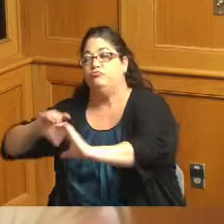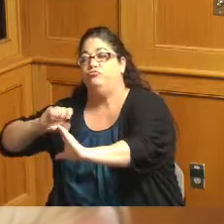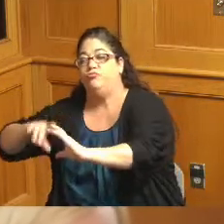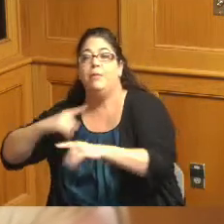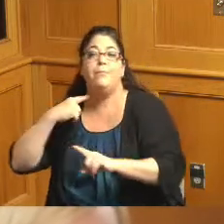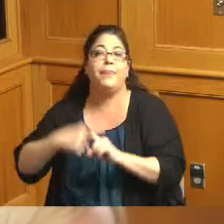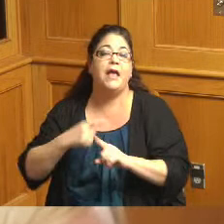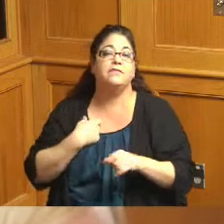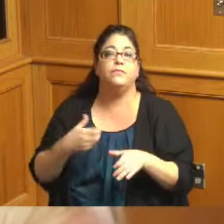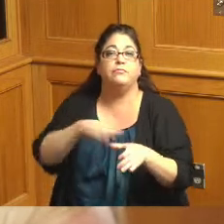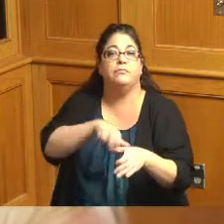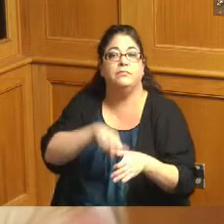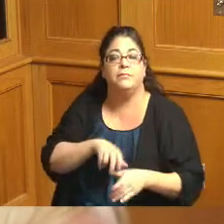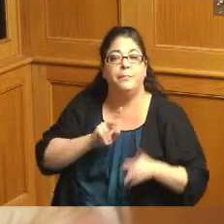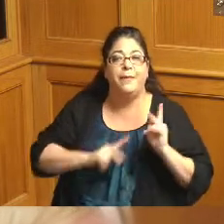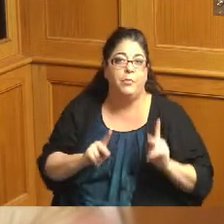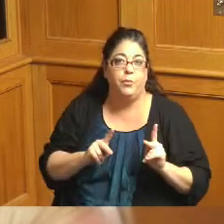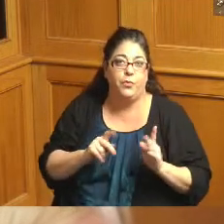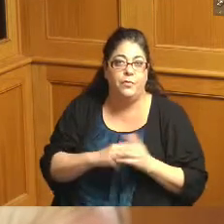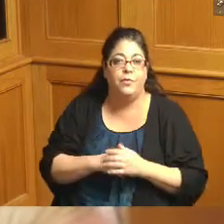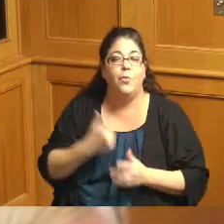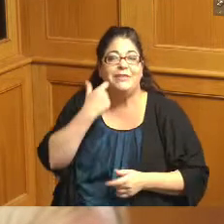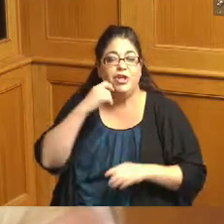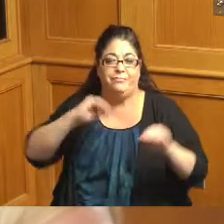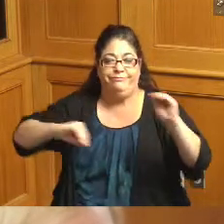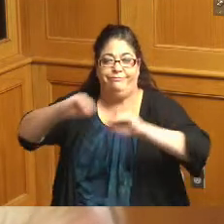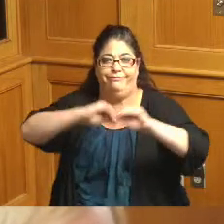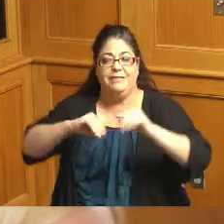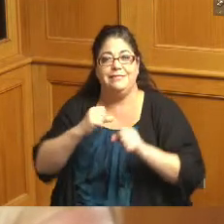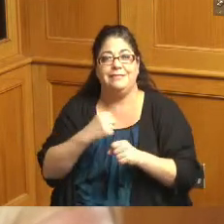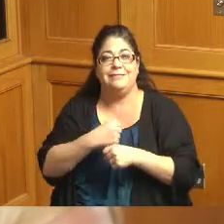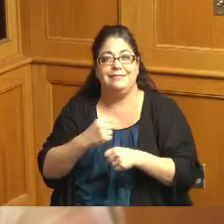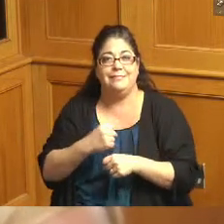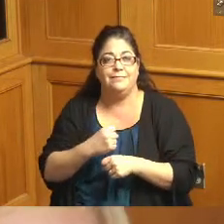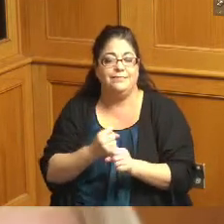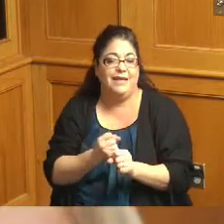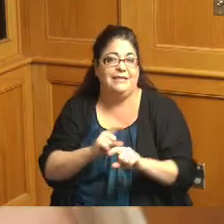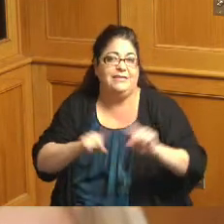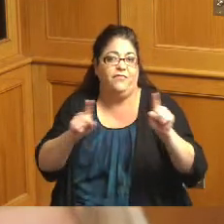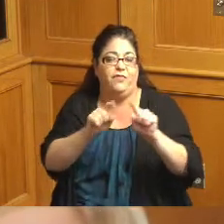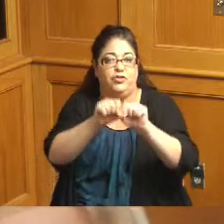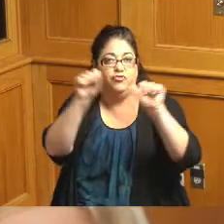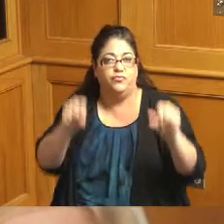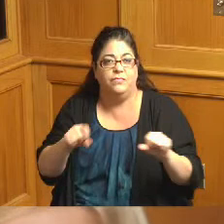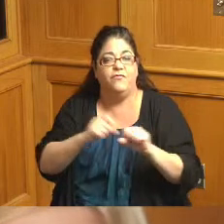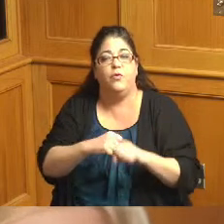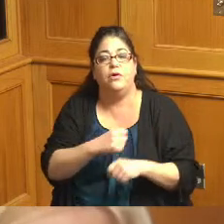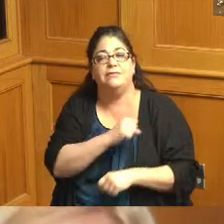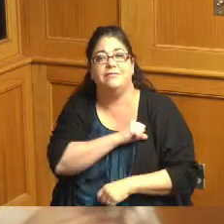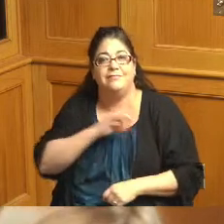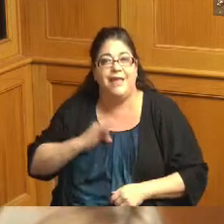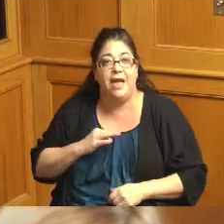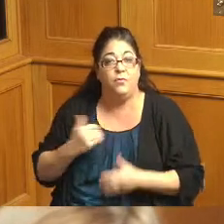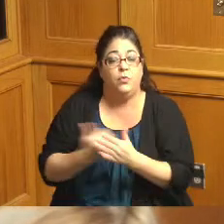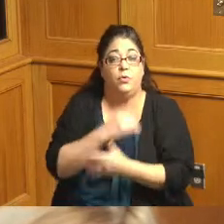budget we just rearranged our staff a little bit we created a new it position and we created a new